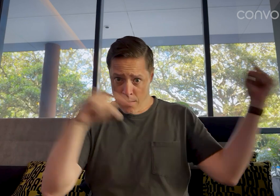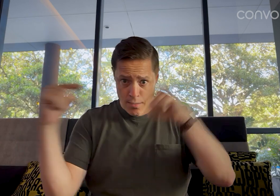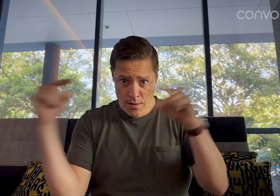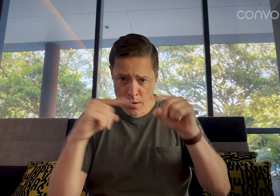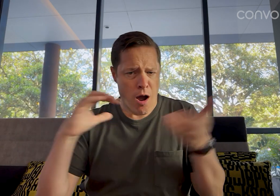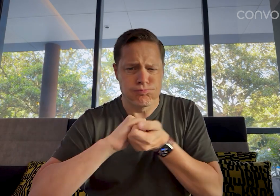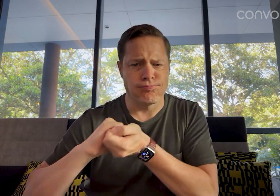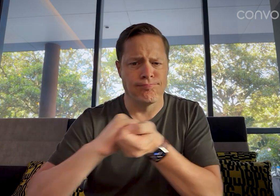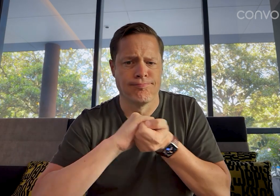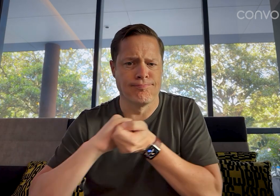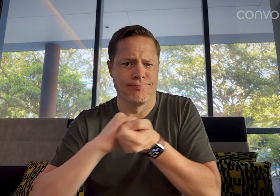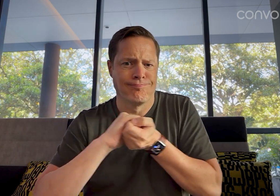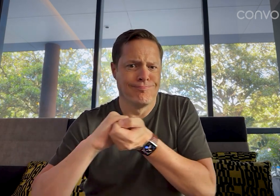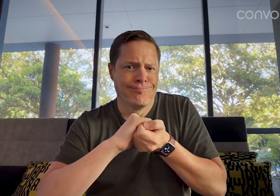and they travelled a long way to attend the Australian Deaf Games, especially to share this experience together.